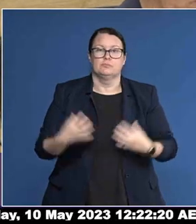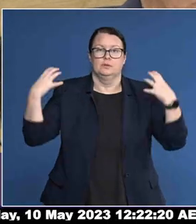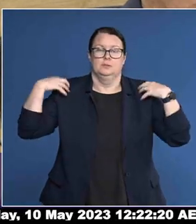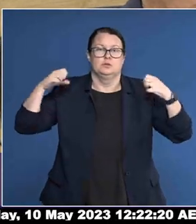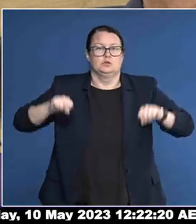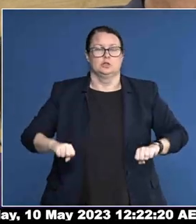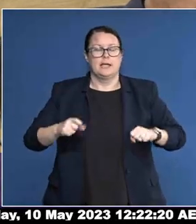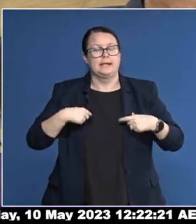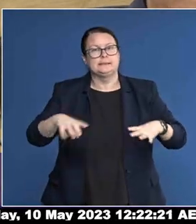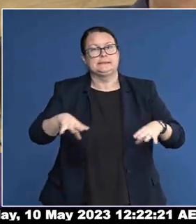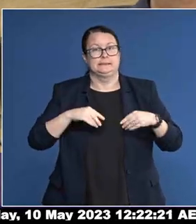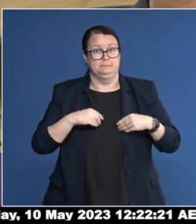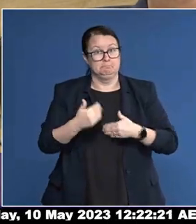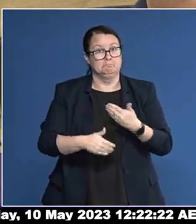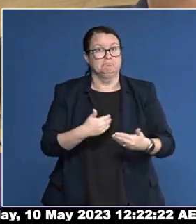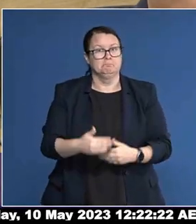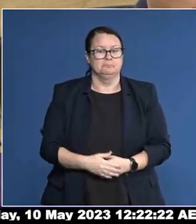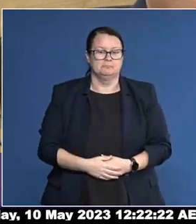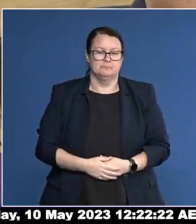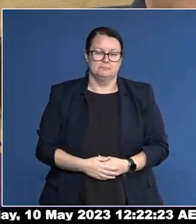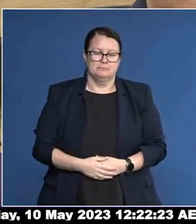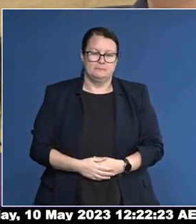So we might go to that material, then, Detective Superintendent.